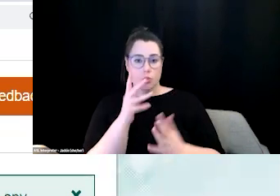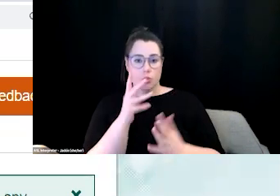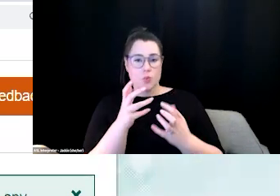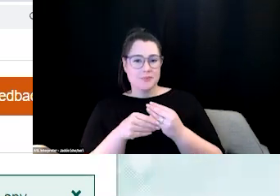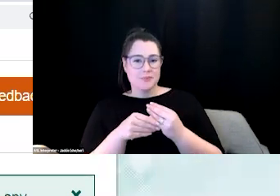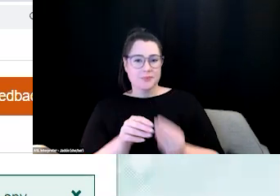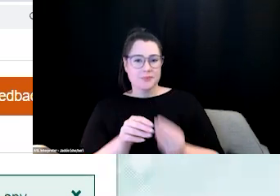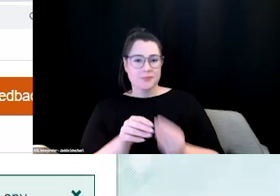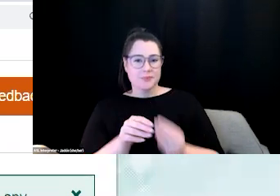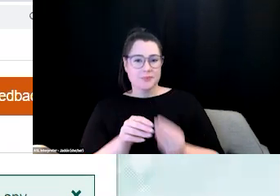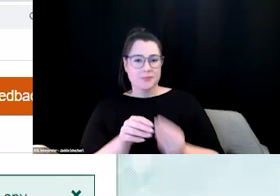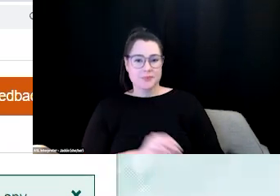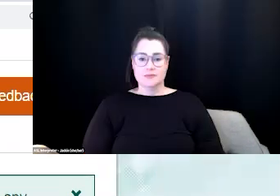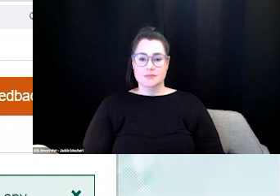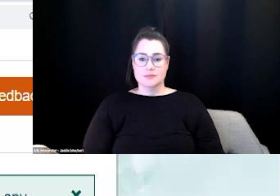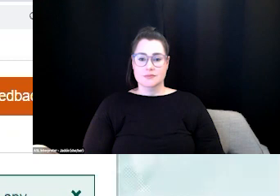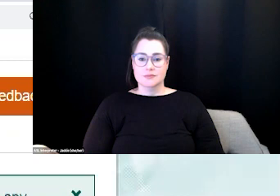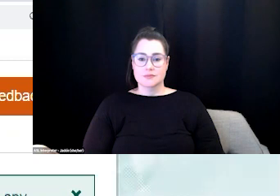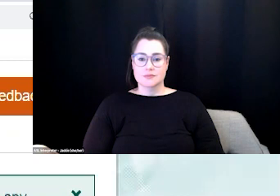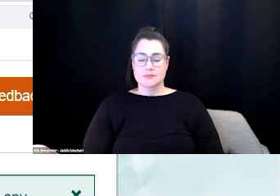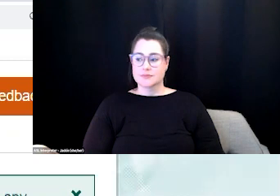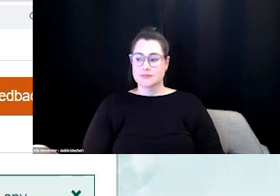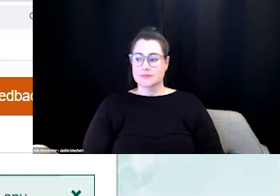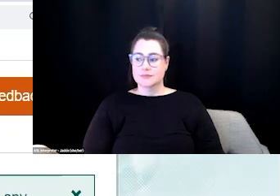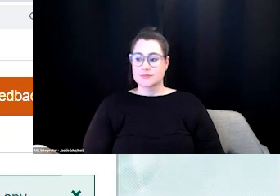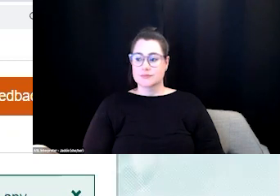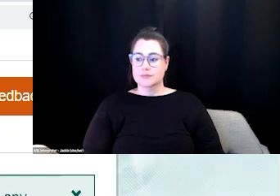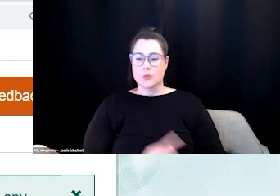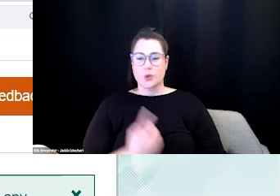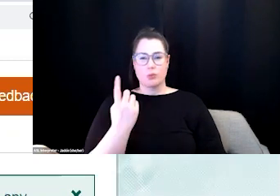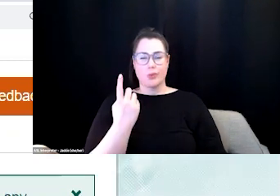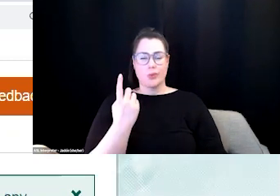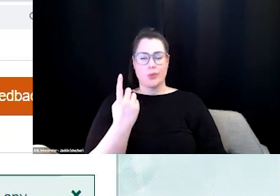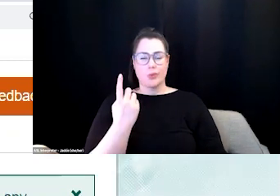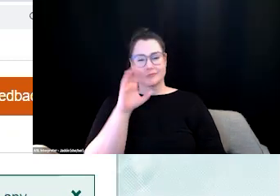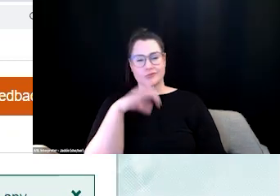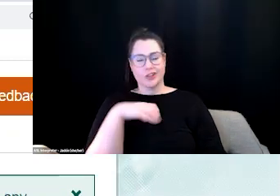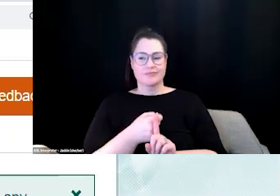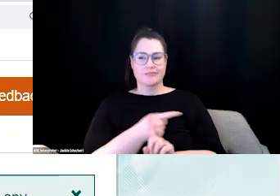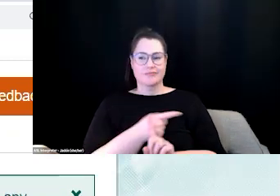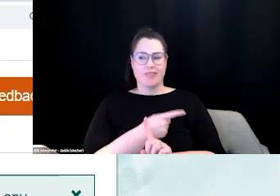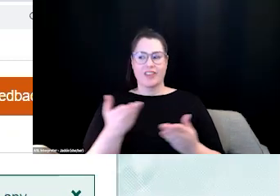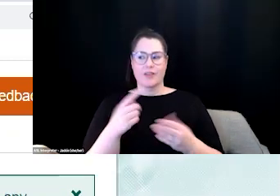So one thing to note, which is, say, a quirk of this page, you cannot have a person